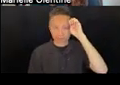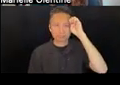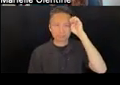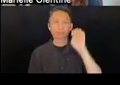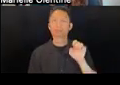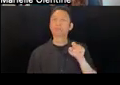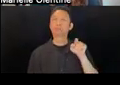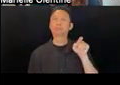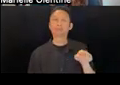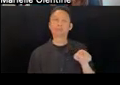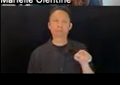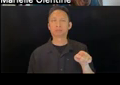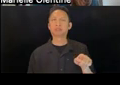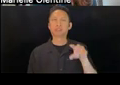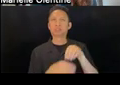their phone while watching a film.